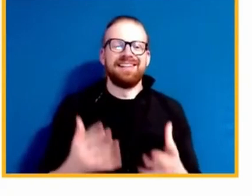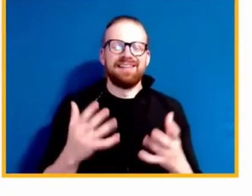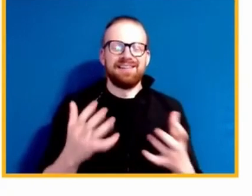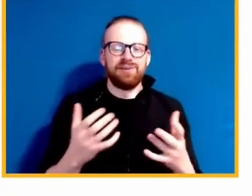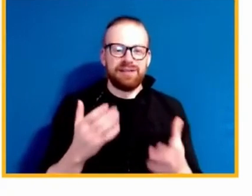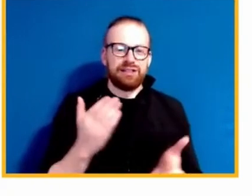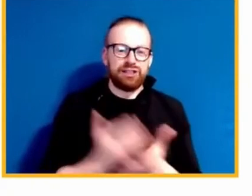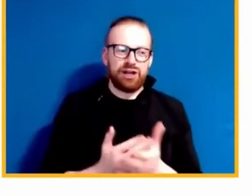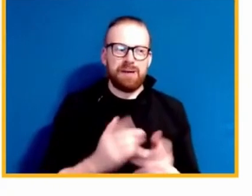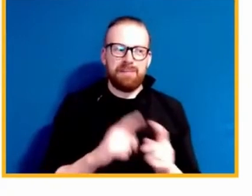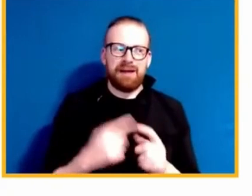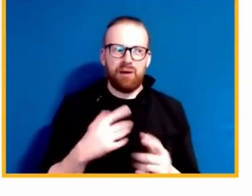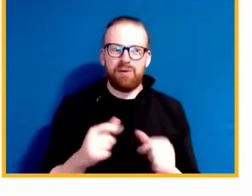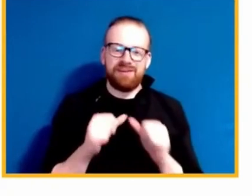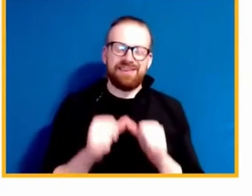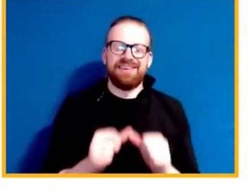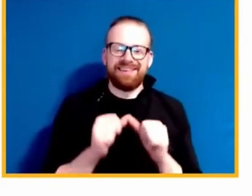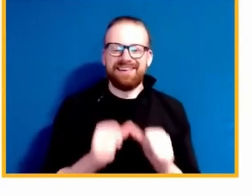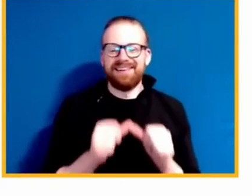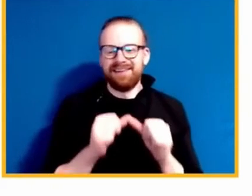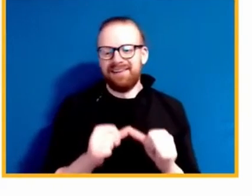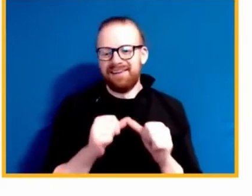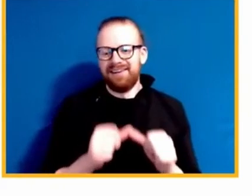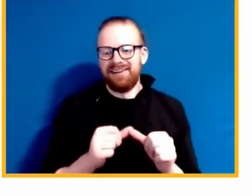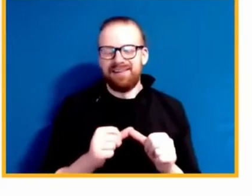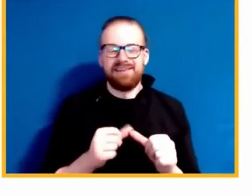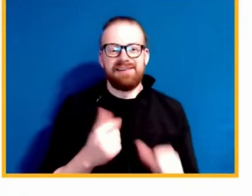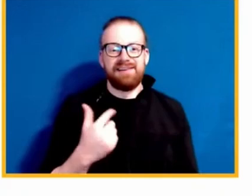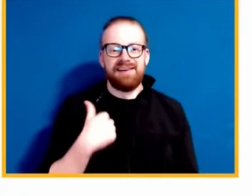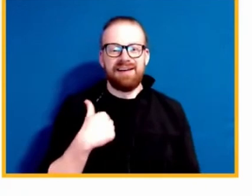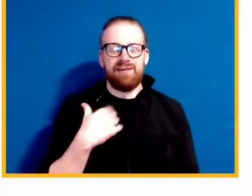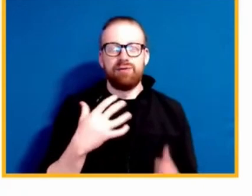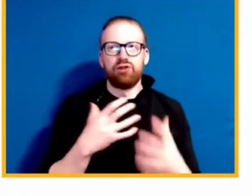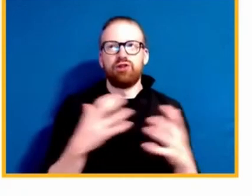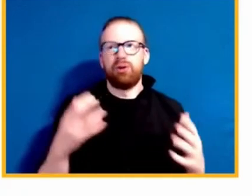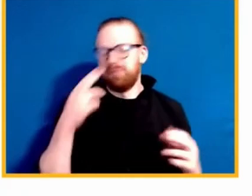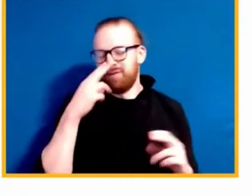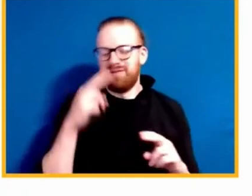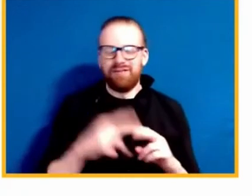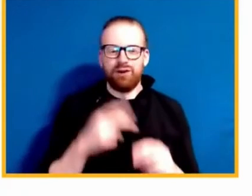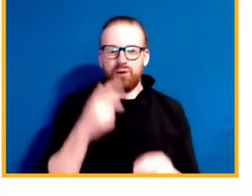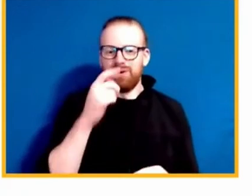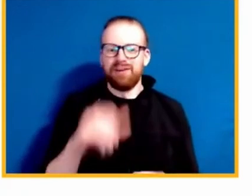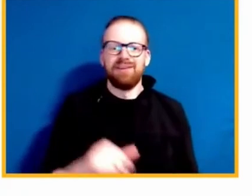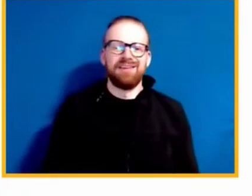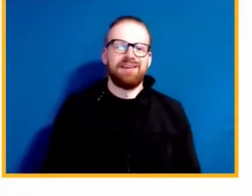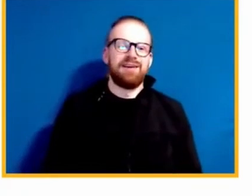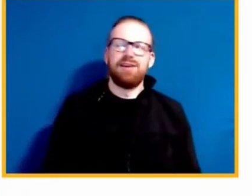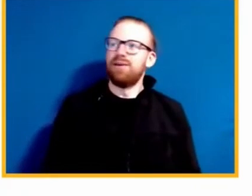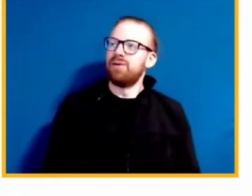some point but I wanted to just keep going on and on and on because I was having so much fun watching that. Oh, wow.